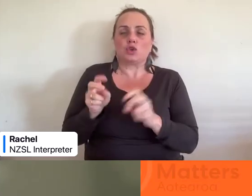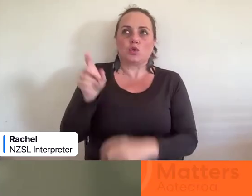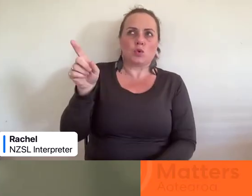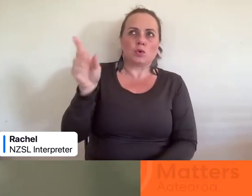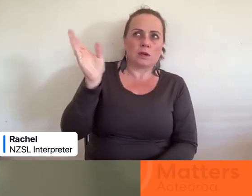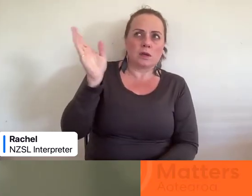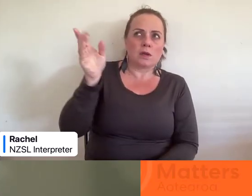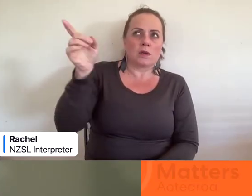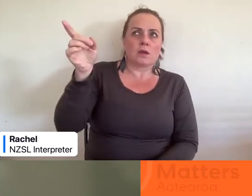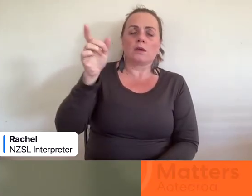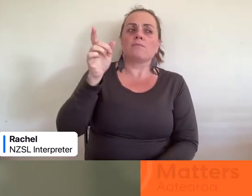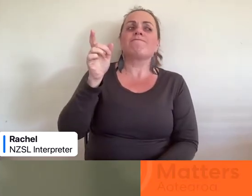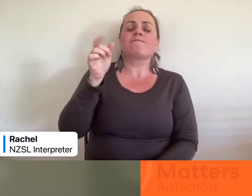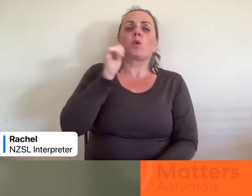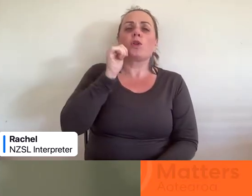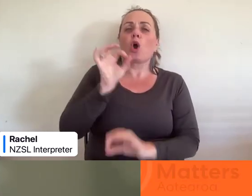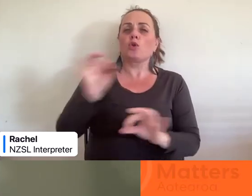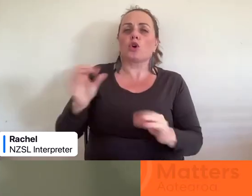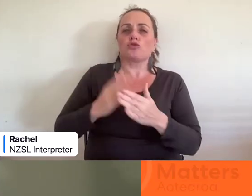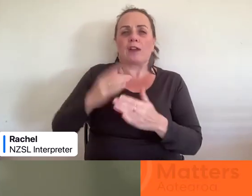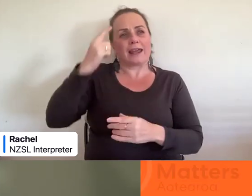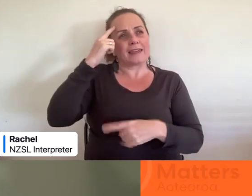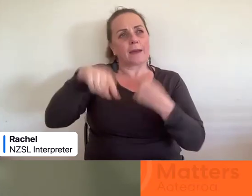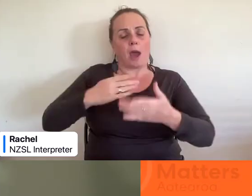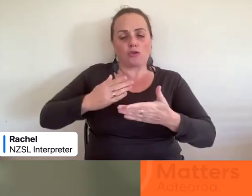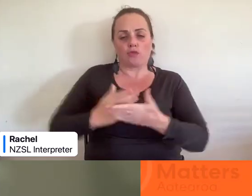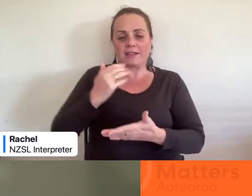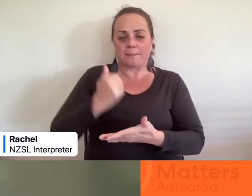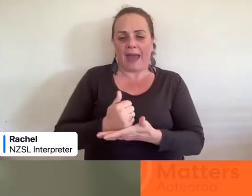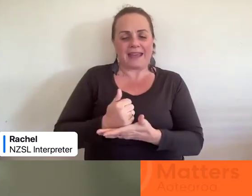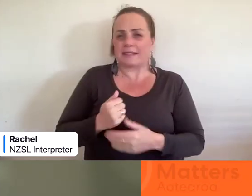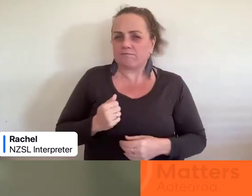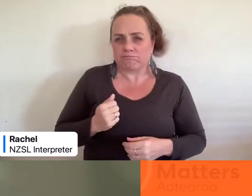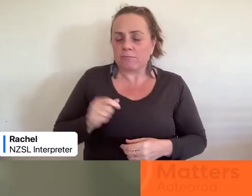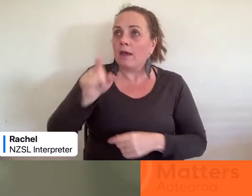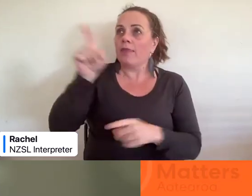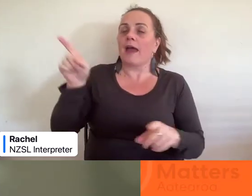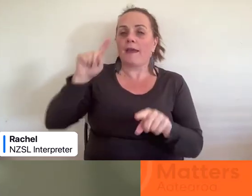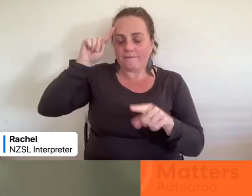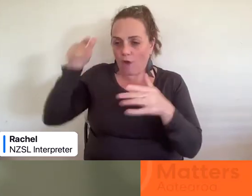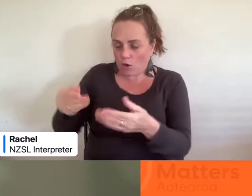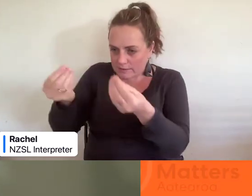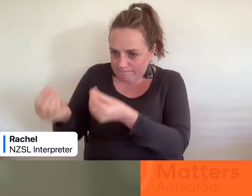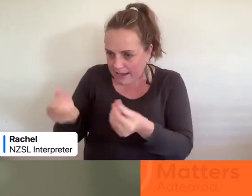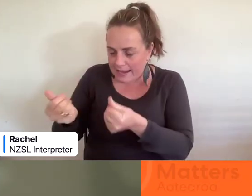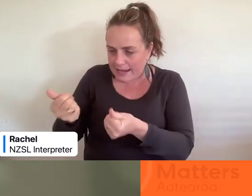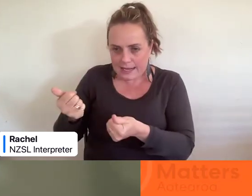coming towards a rights based decision, they're doing it based on money, shortages of money. It's